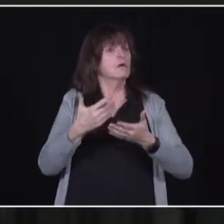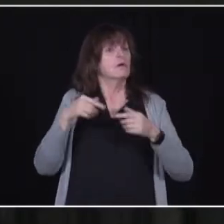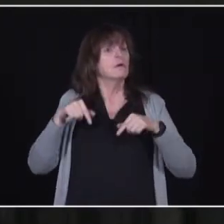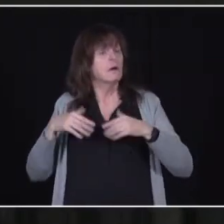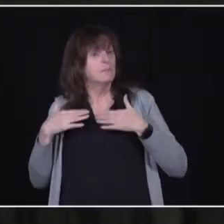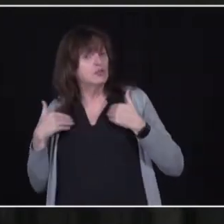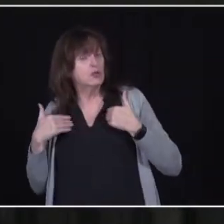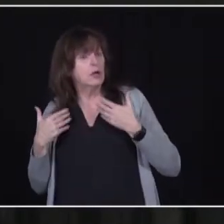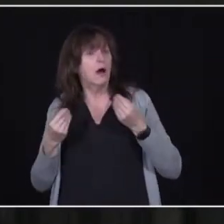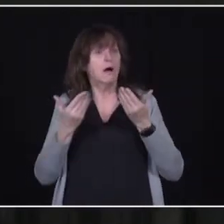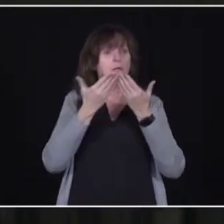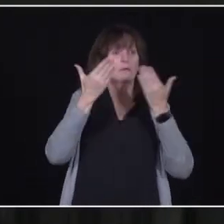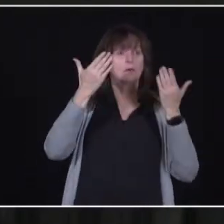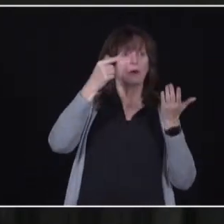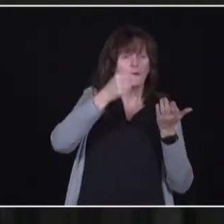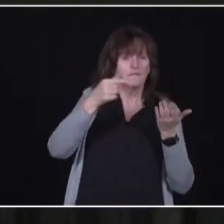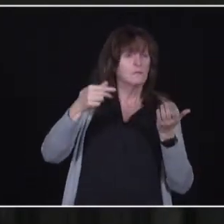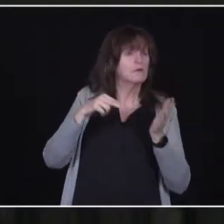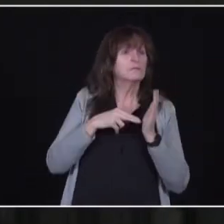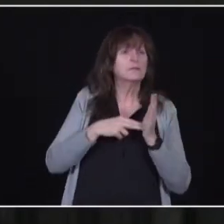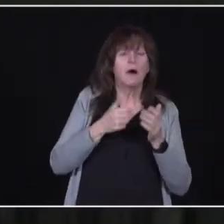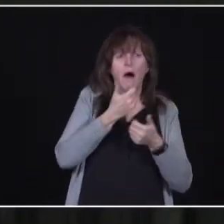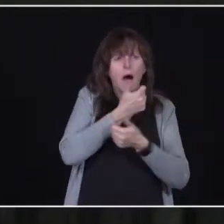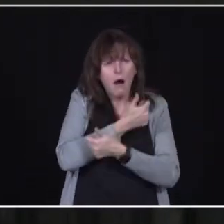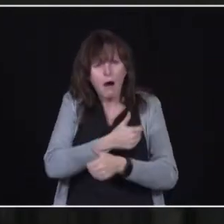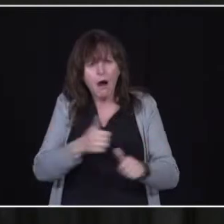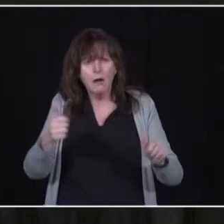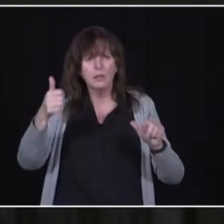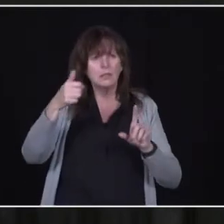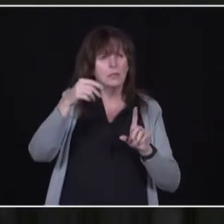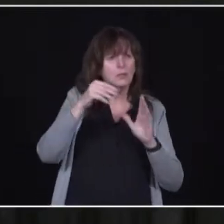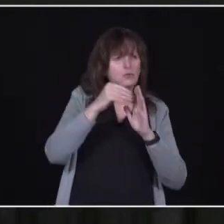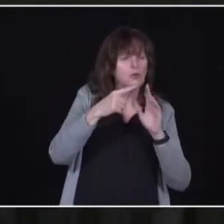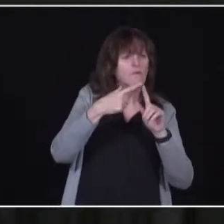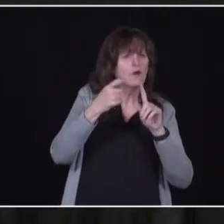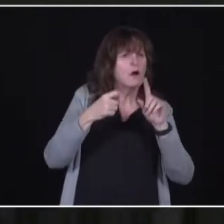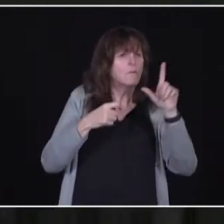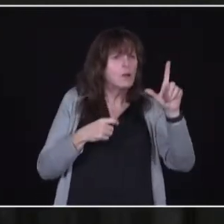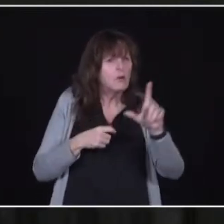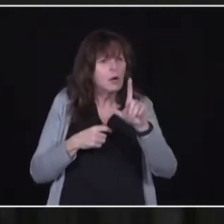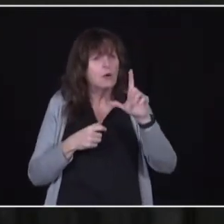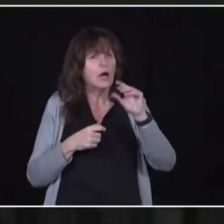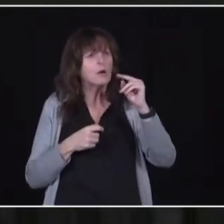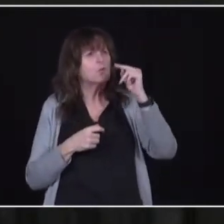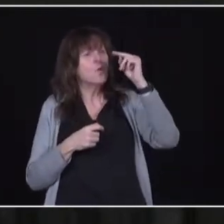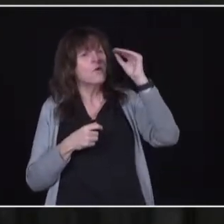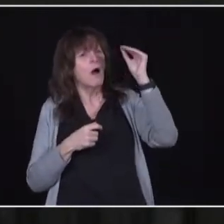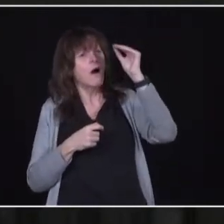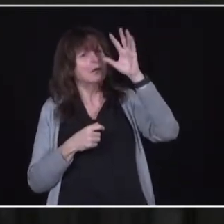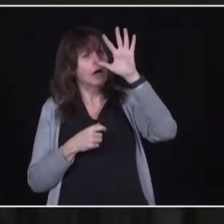I want to stress that the number one concern for us as we go through this process at the